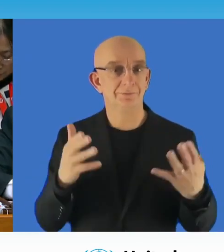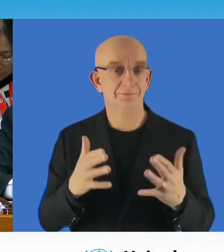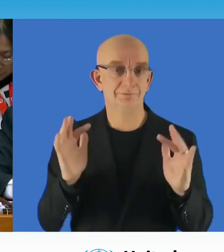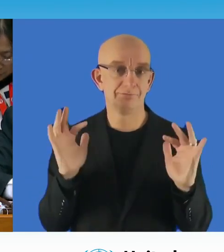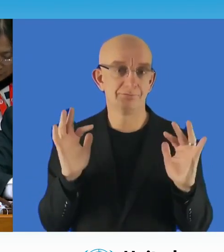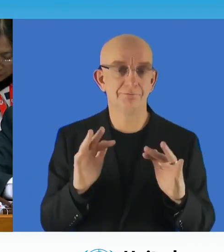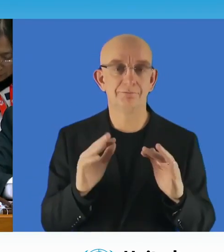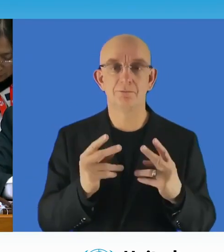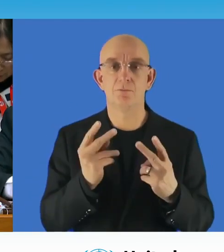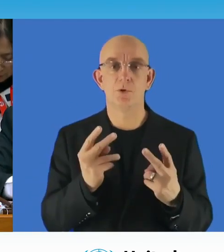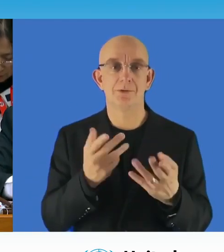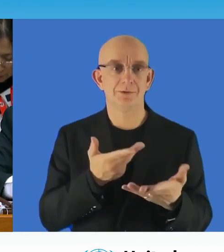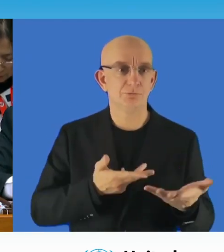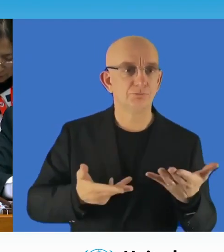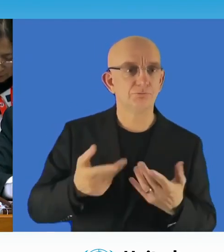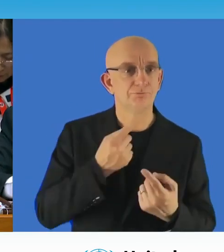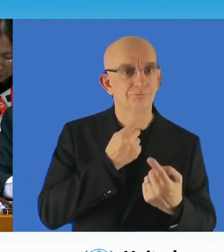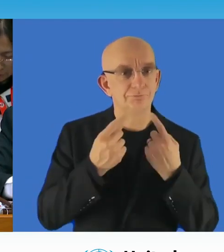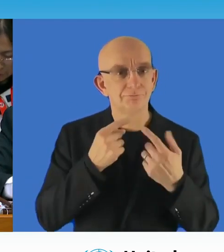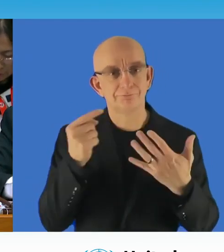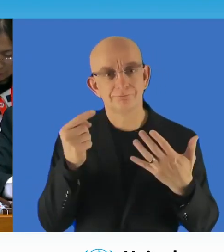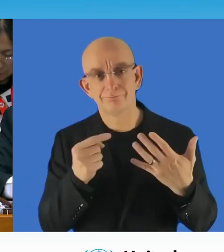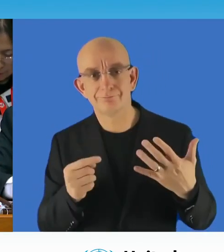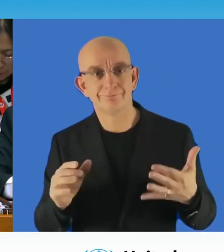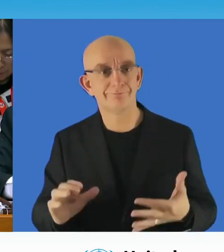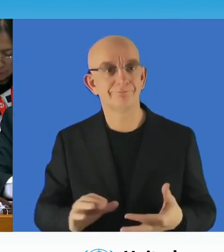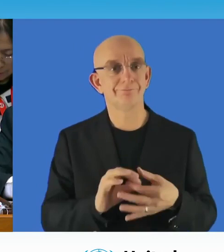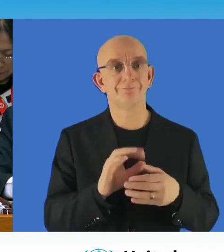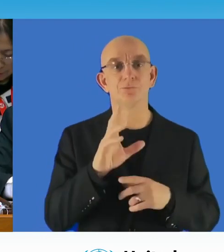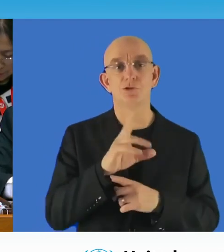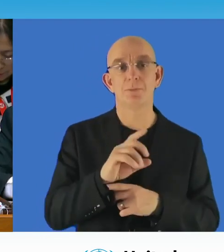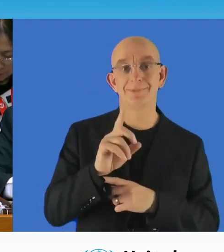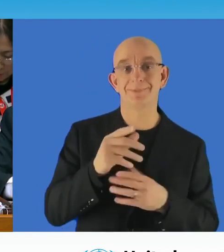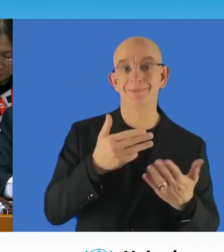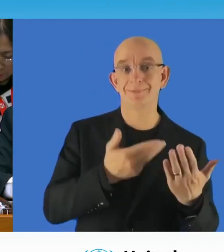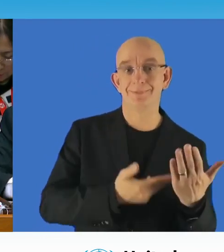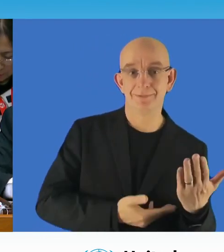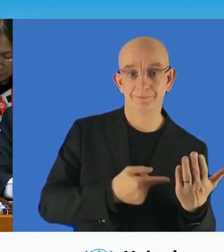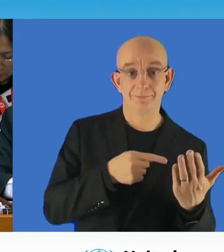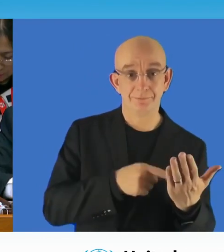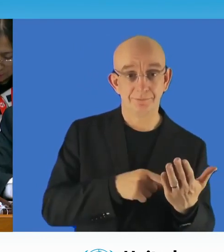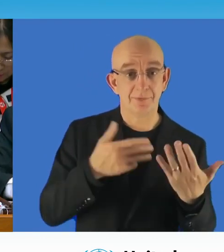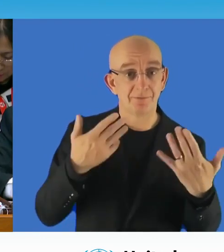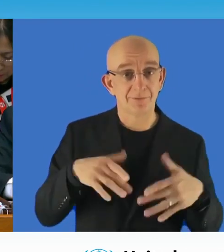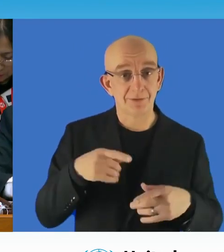convention with the highest number of signatories as we have heard during this year's discussions